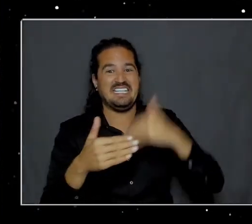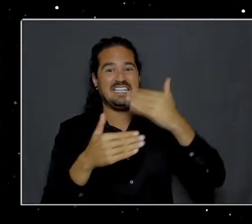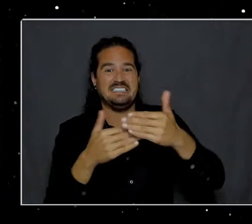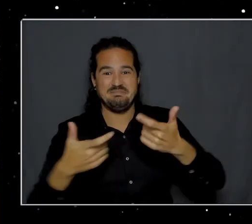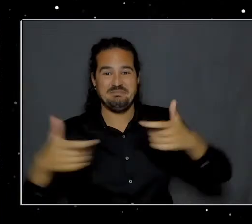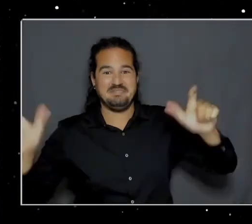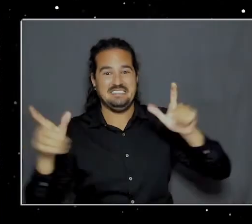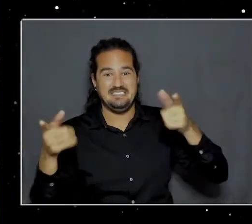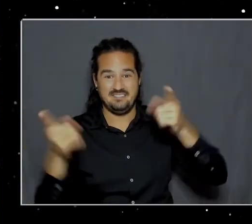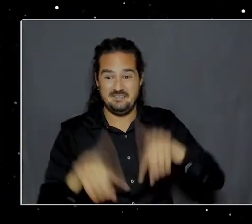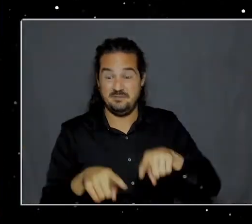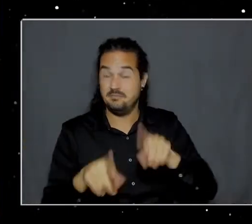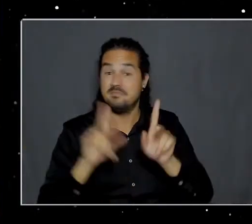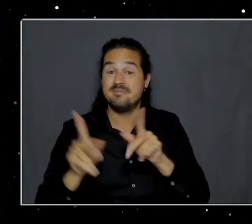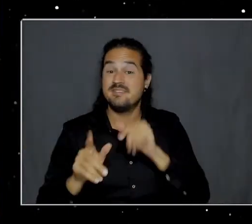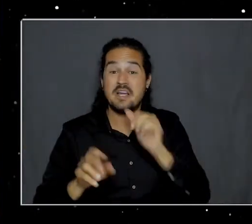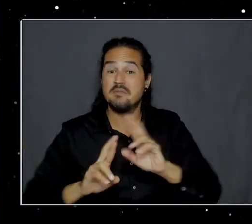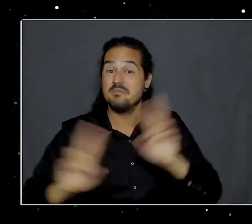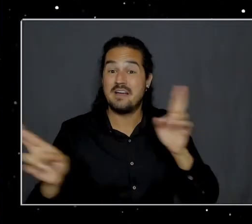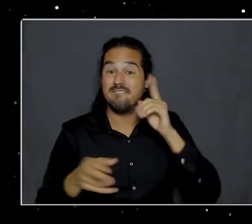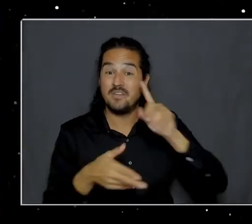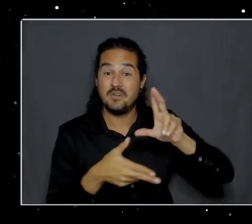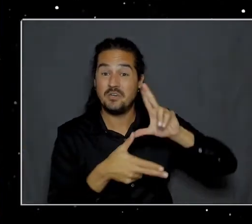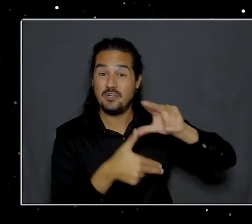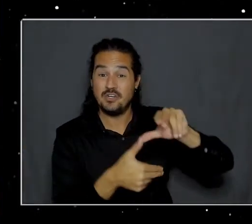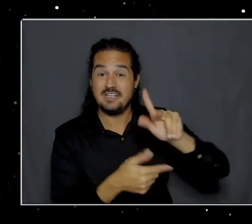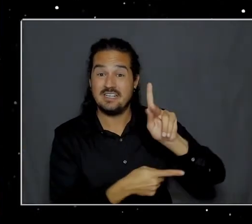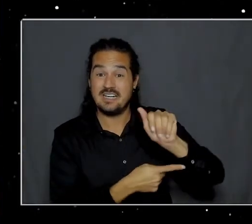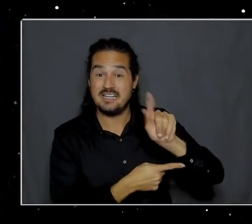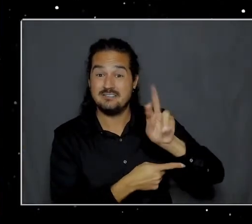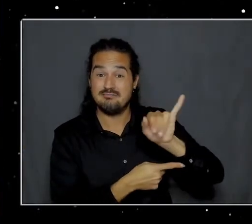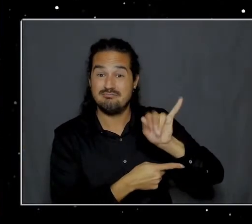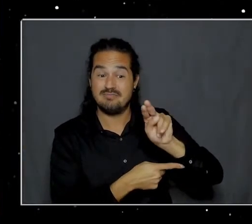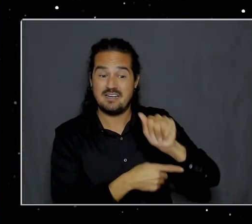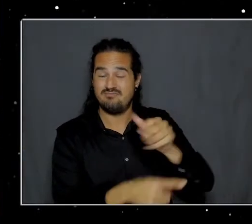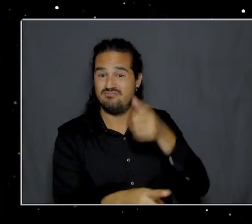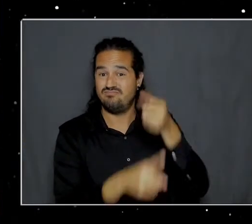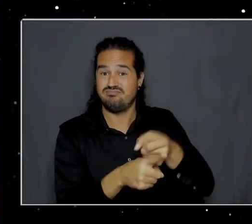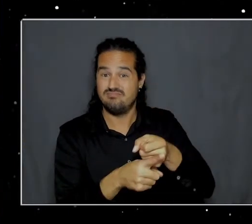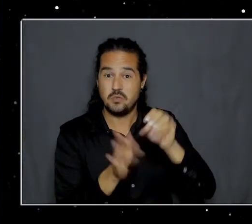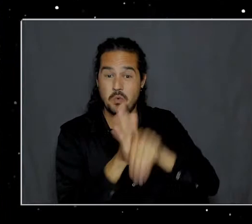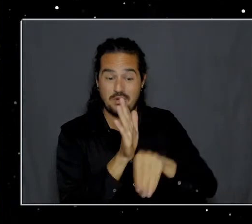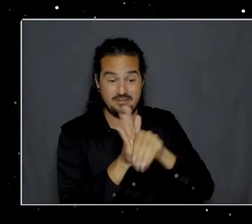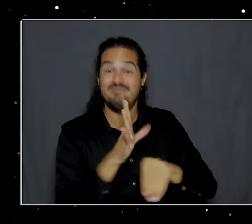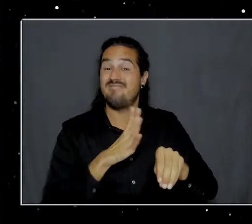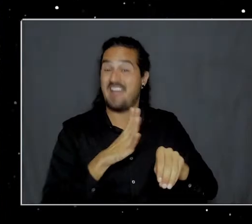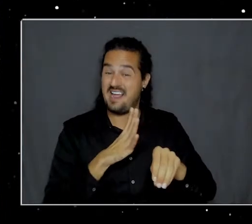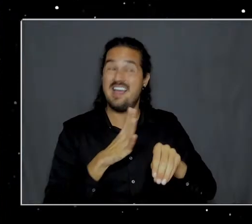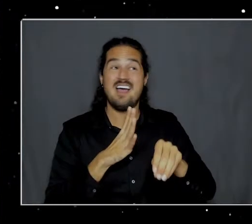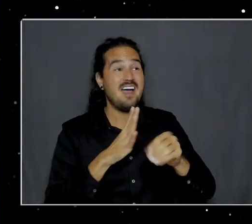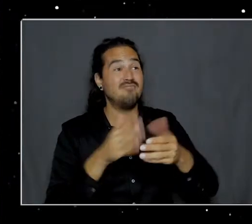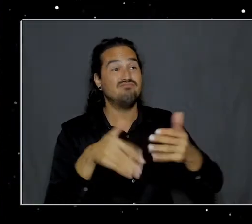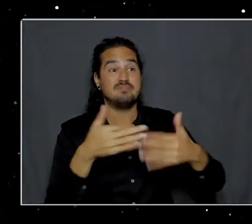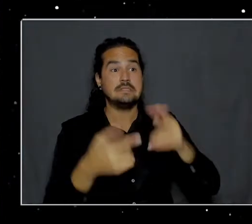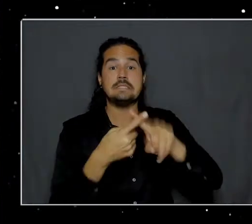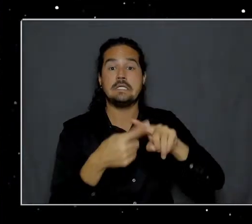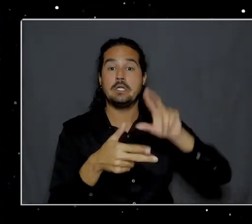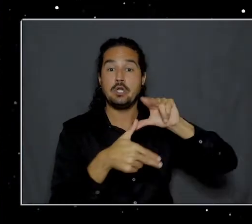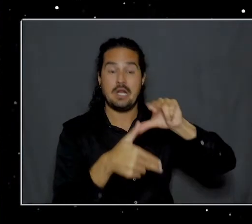AND PEOPLE SAY, "GET READY FOR THE NEXT ONE." WE'RE NOT READY